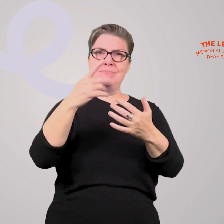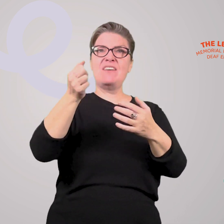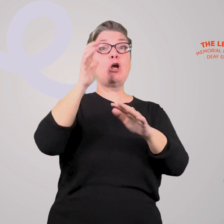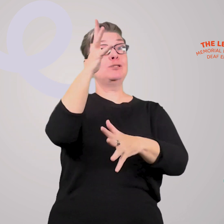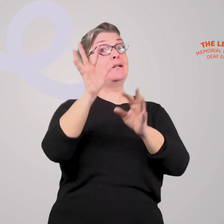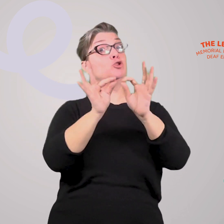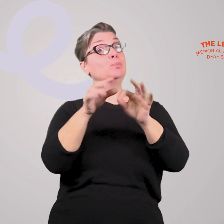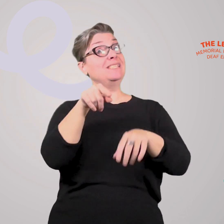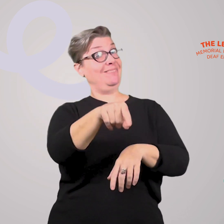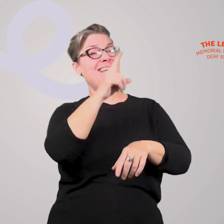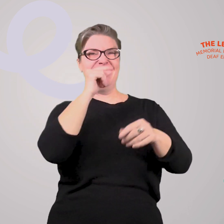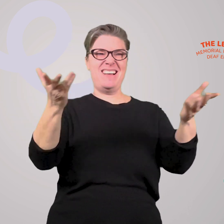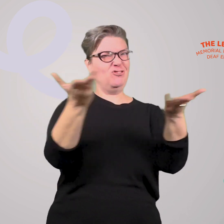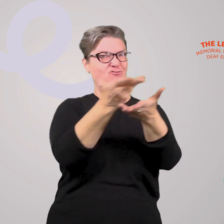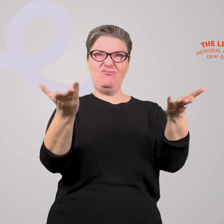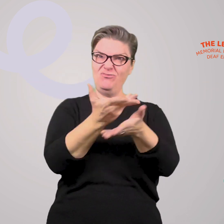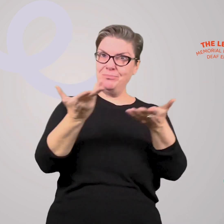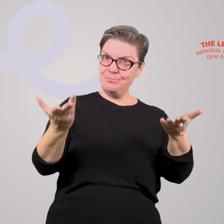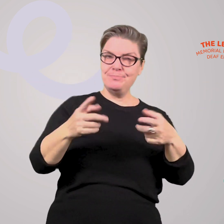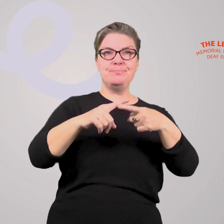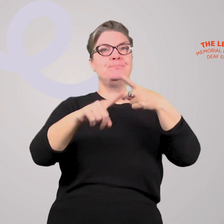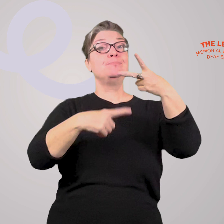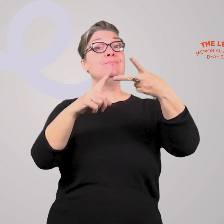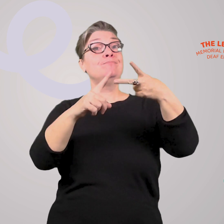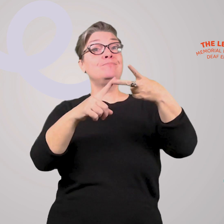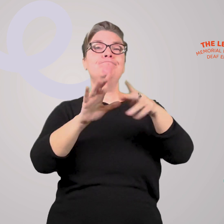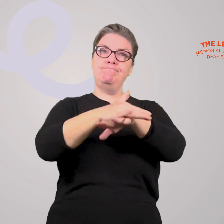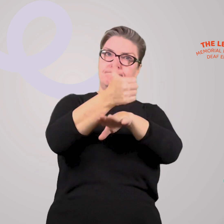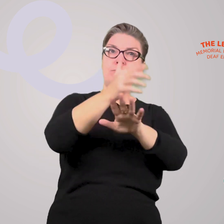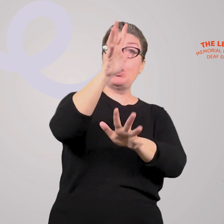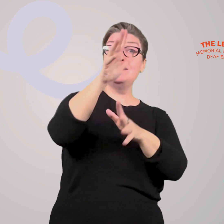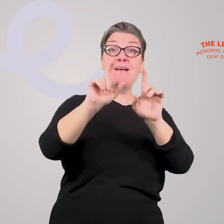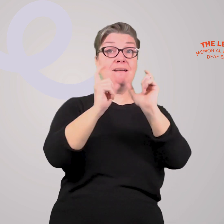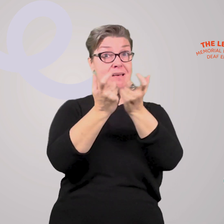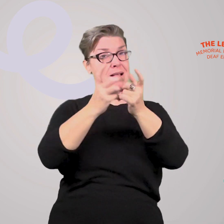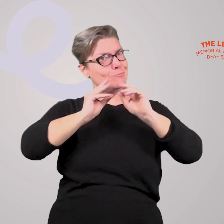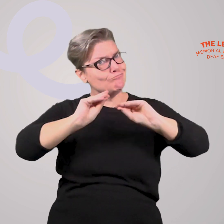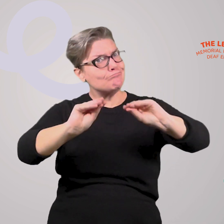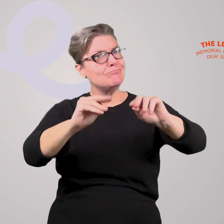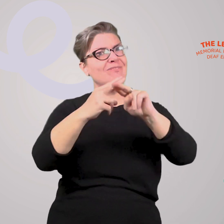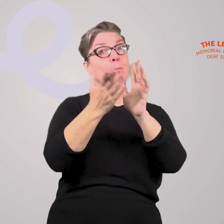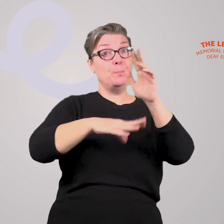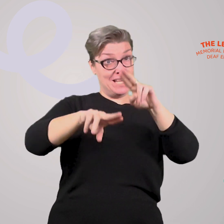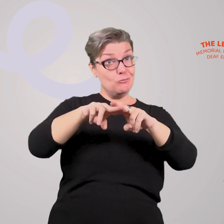This included increasing the number of playgroups, inviting deaf parents to attend where their interactions are facilitated